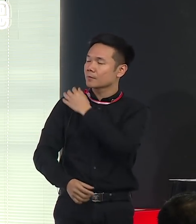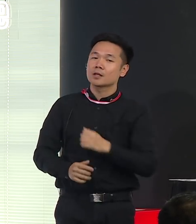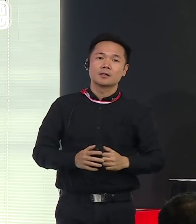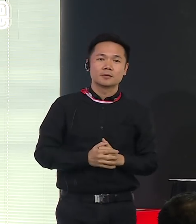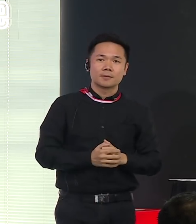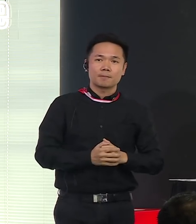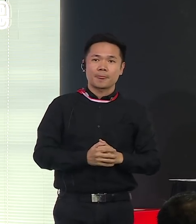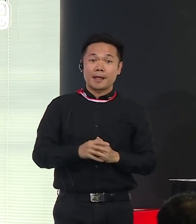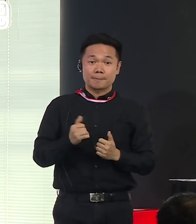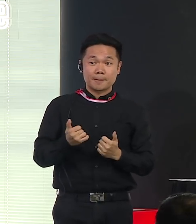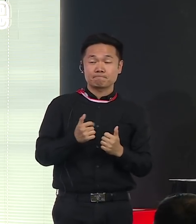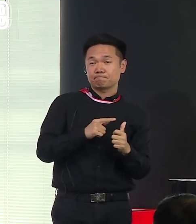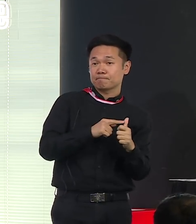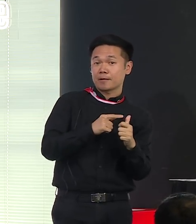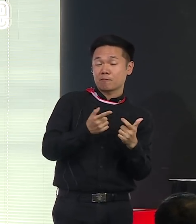Paralympic Games.